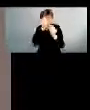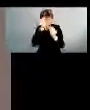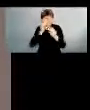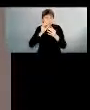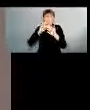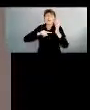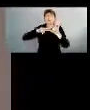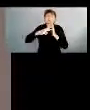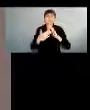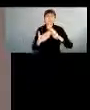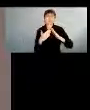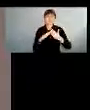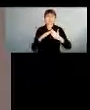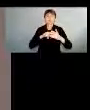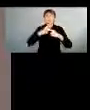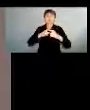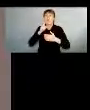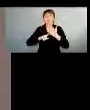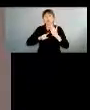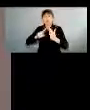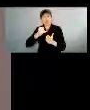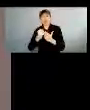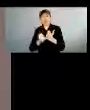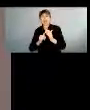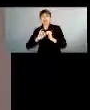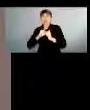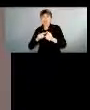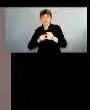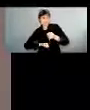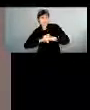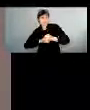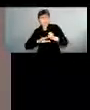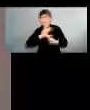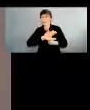to that community. It’s important to reflect on who your communities